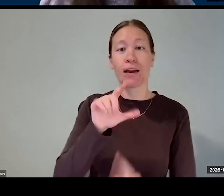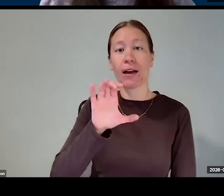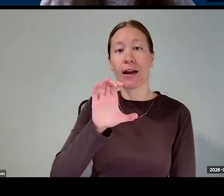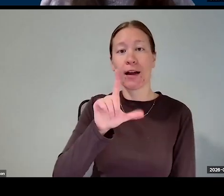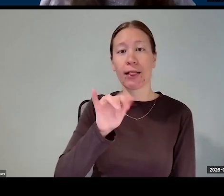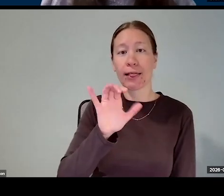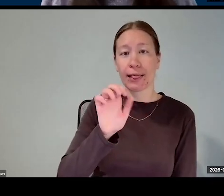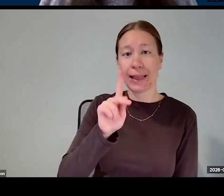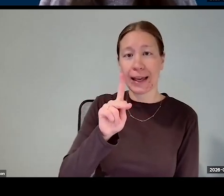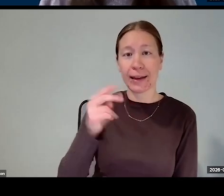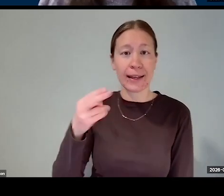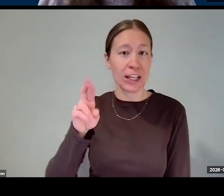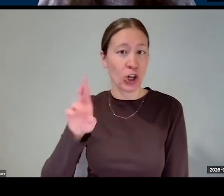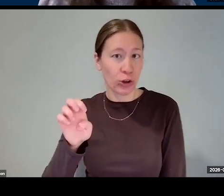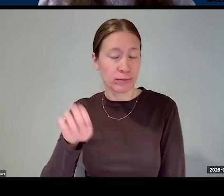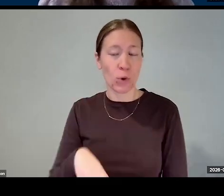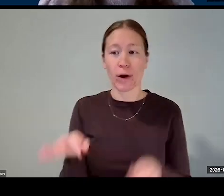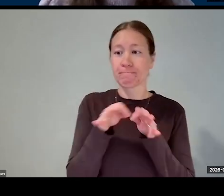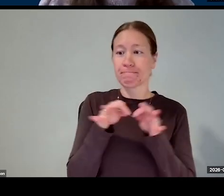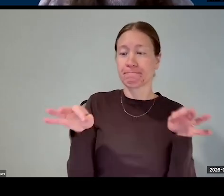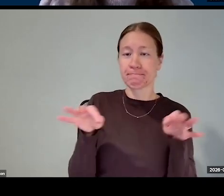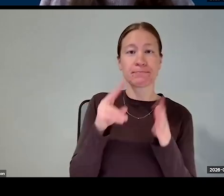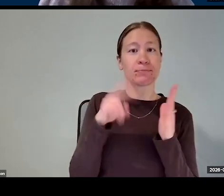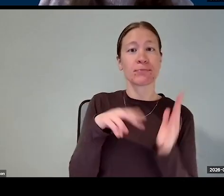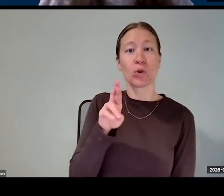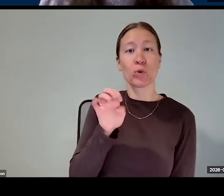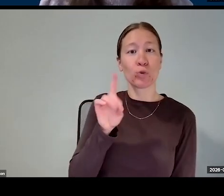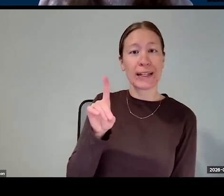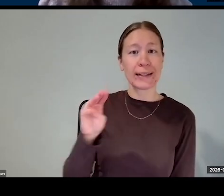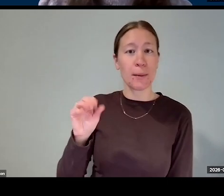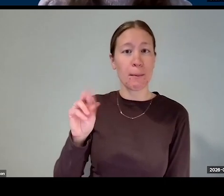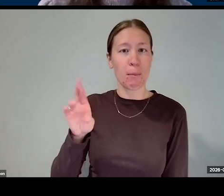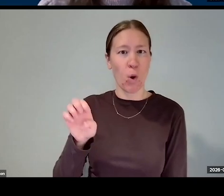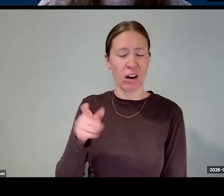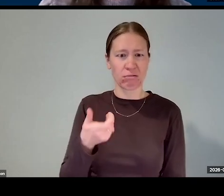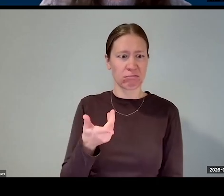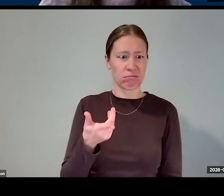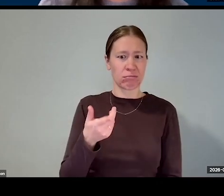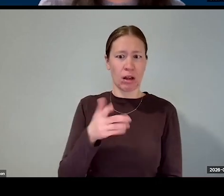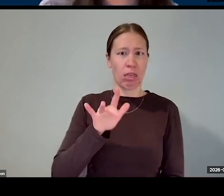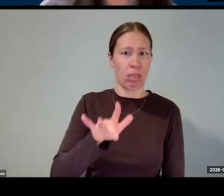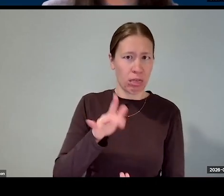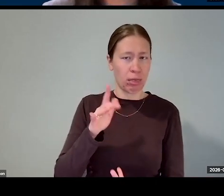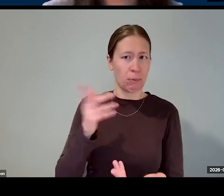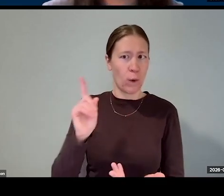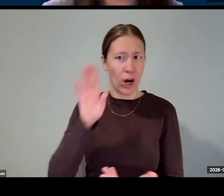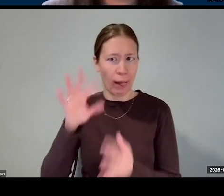because out of context they don't really make any sense. I have no idea where the link will take me if I click on it.